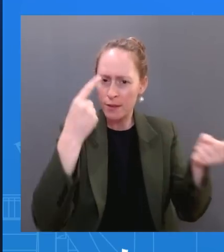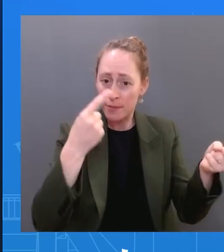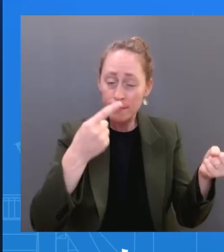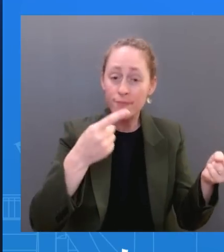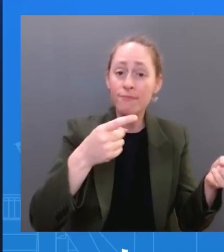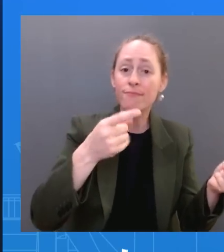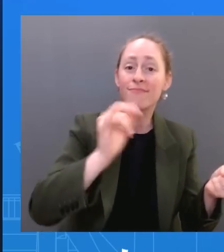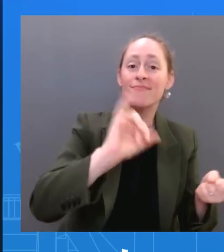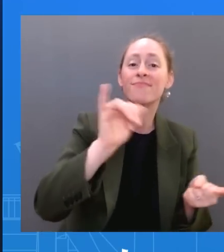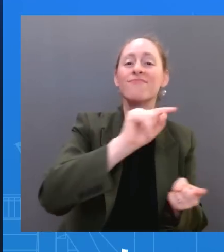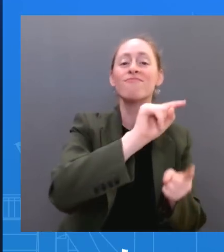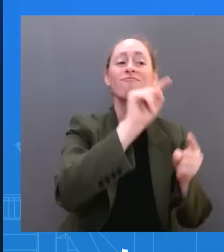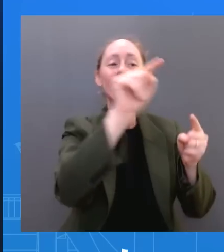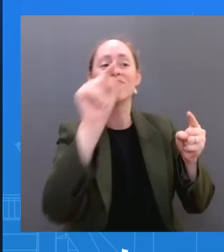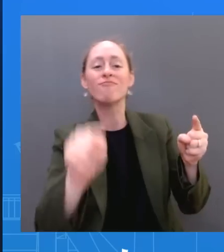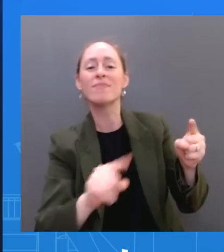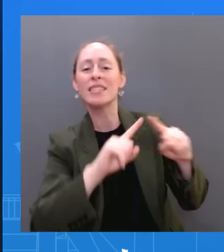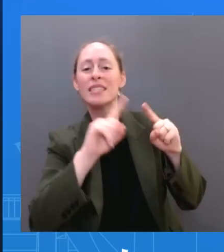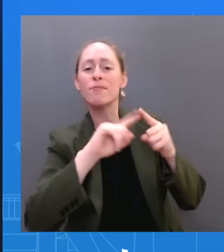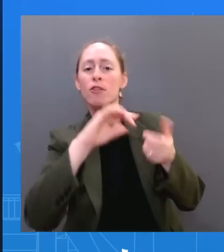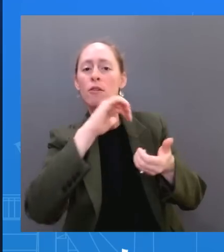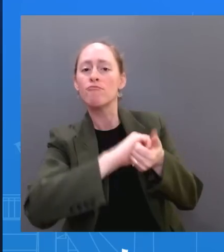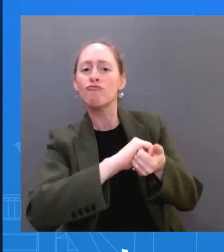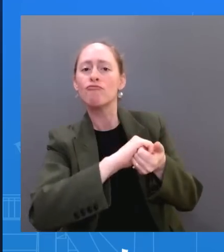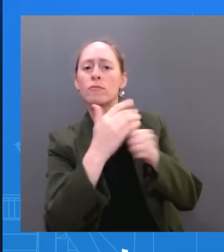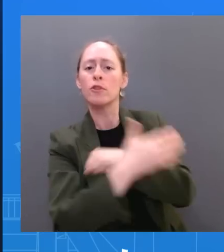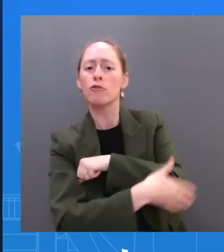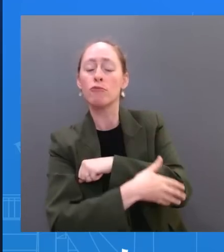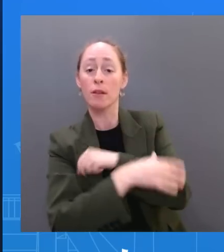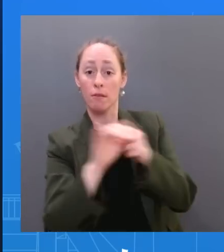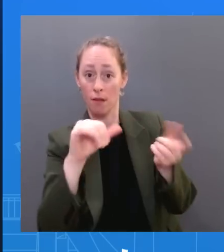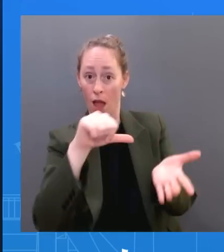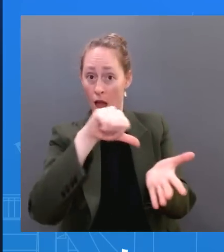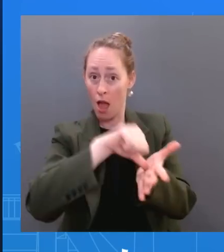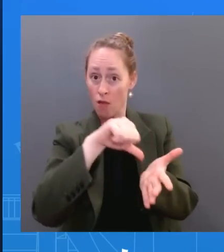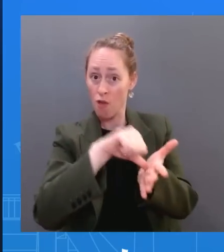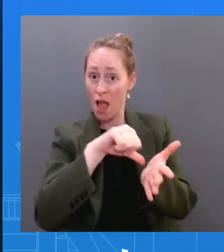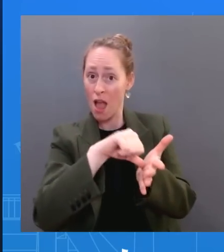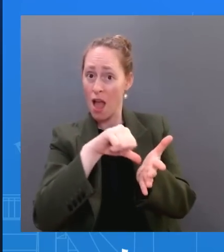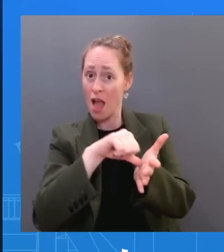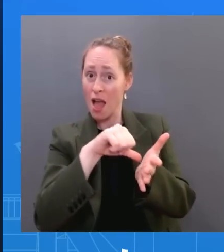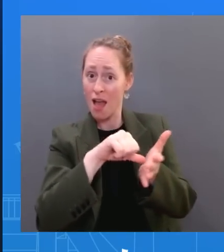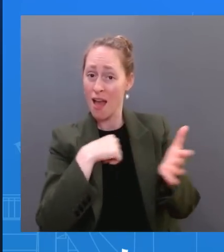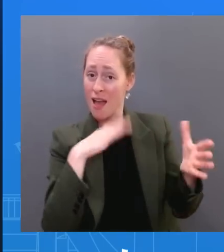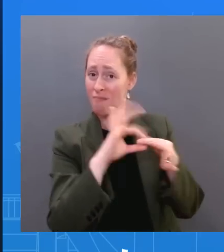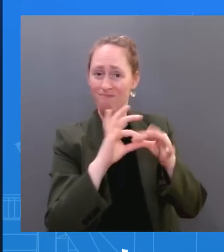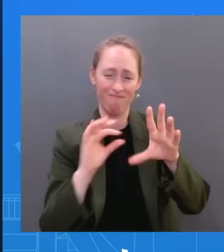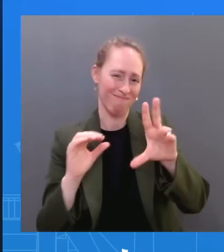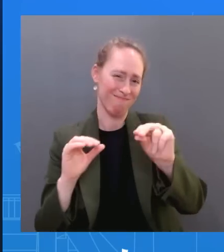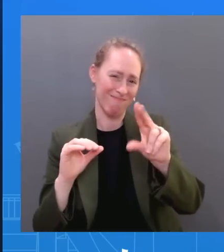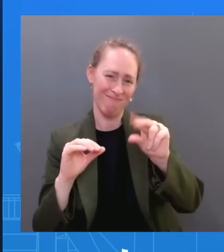And the frequency of Iranian-sponsored attacks against our forces in Iraq and Syria has dropped dramatically.